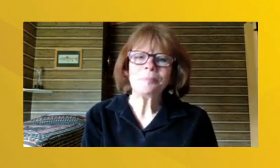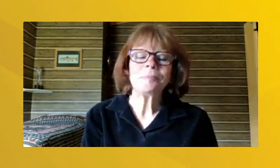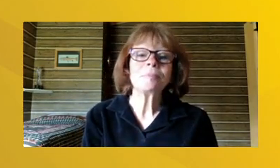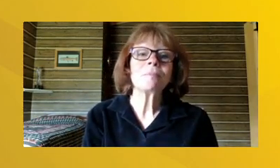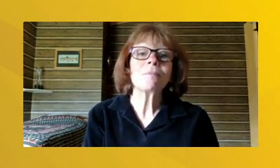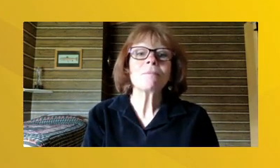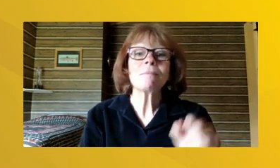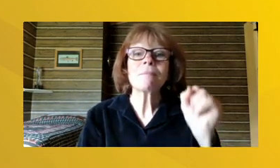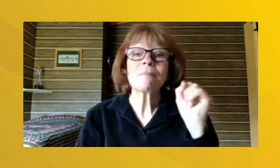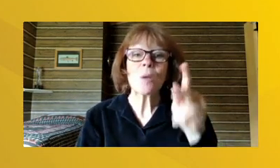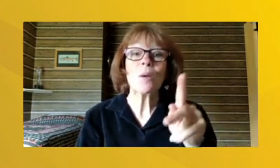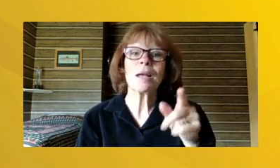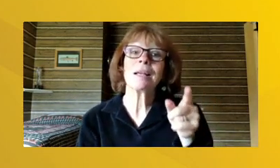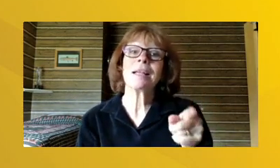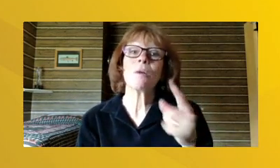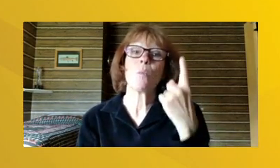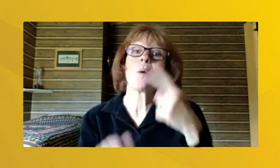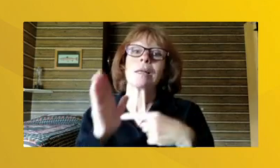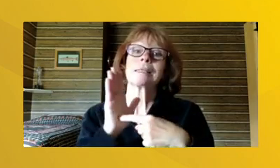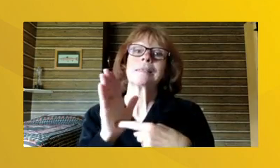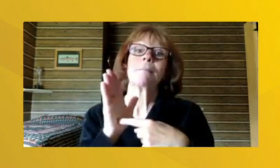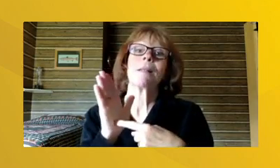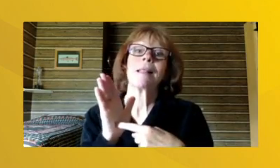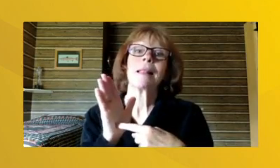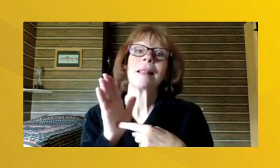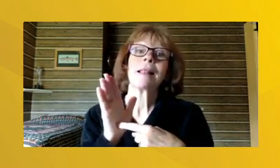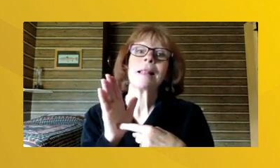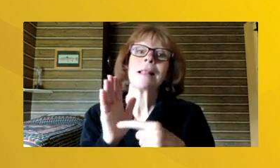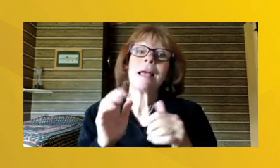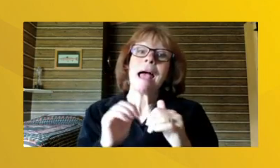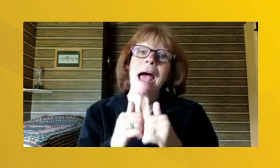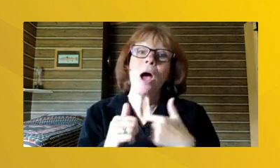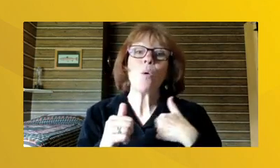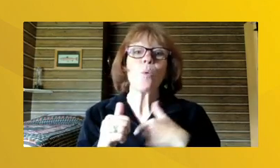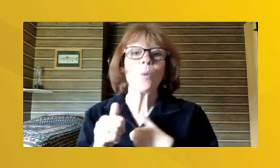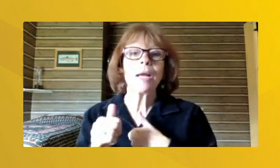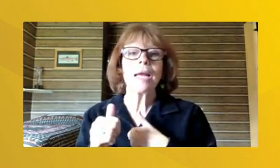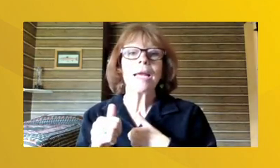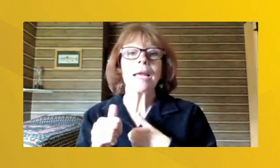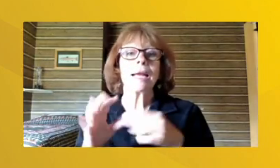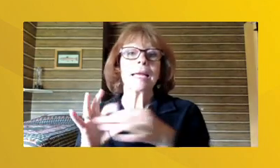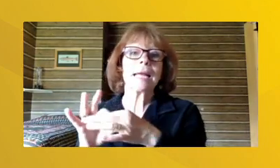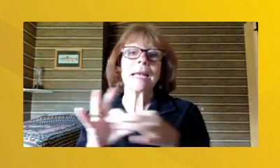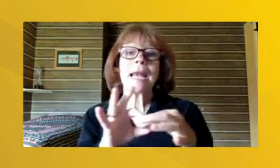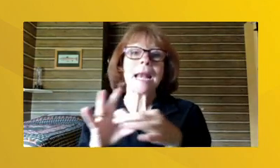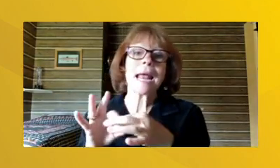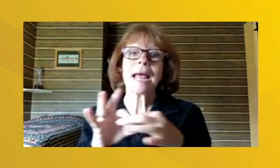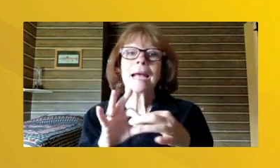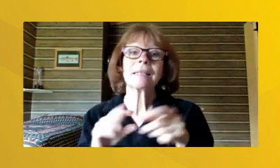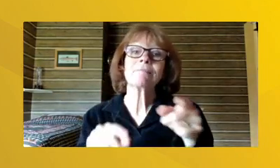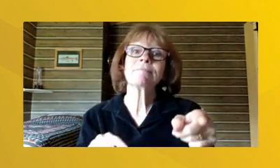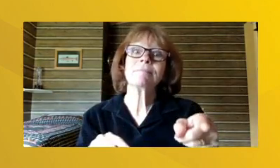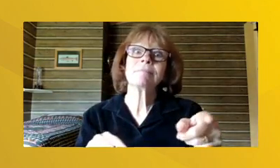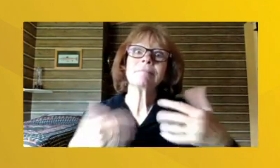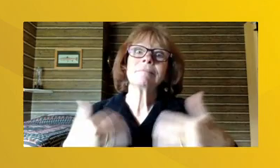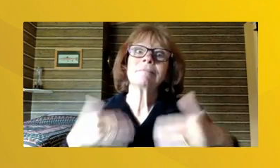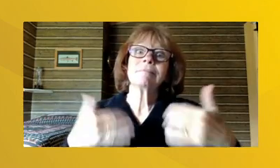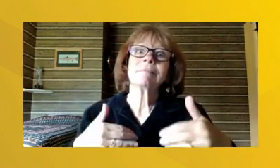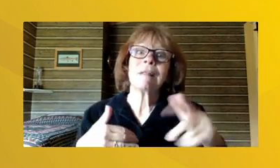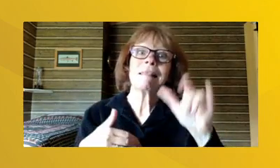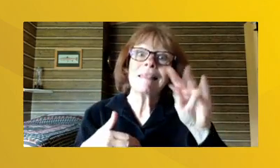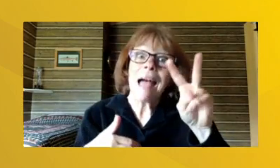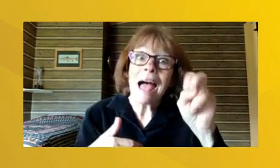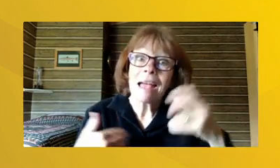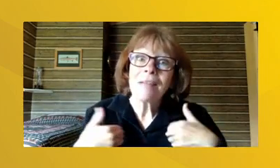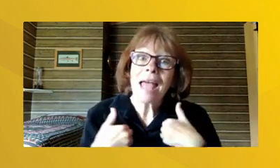So that was one example of how we connect these incredible live animals with our content